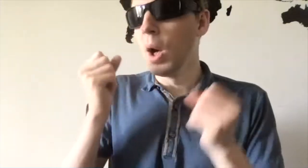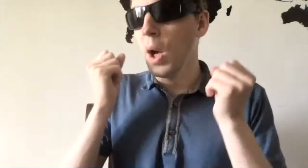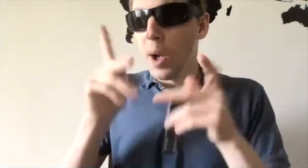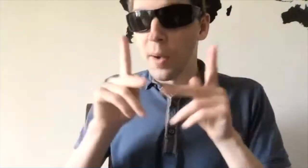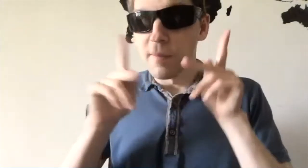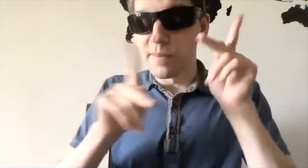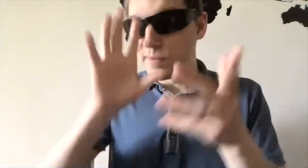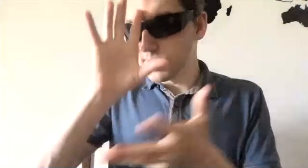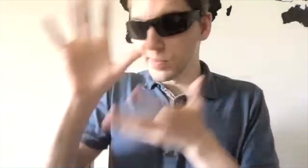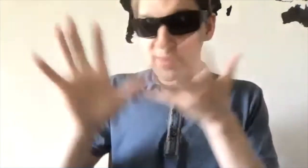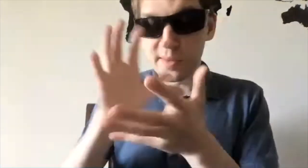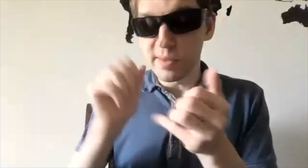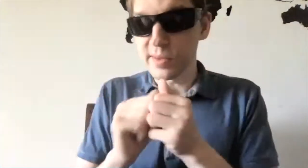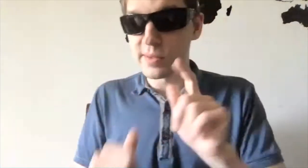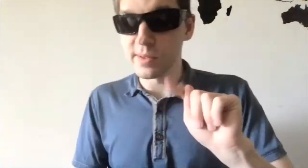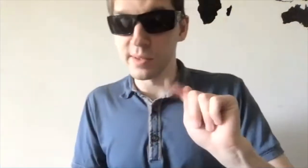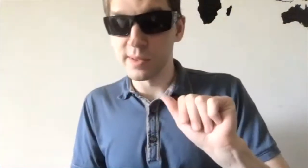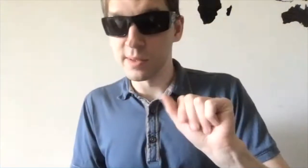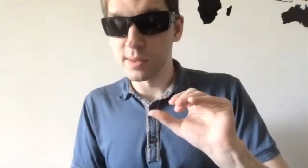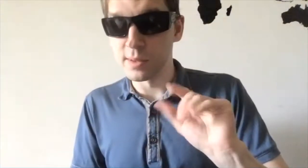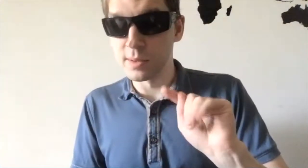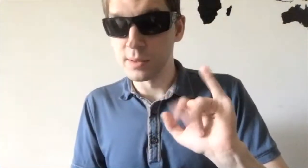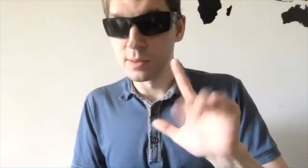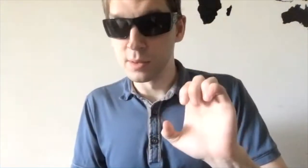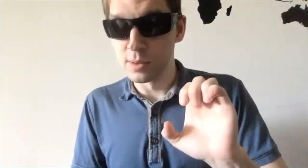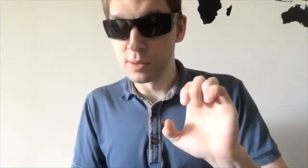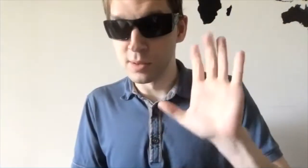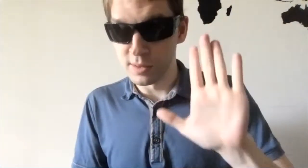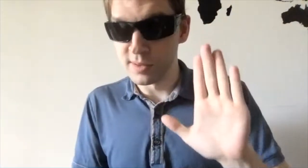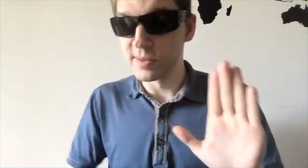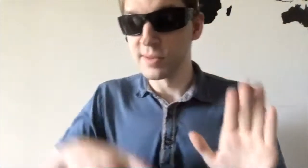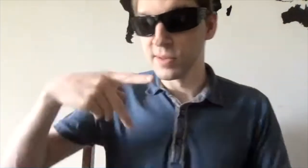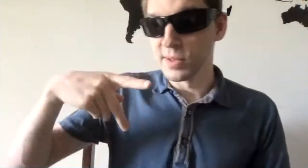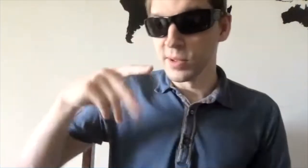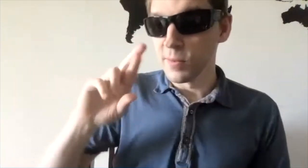(Scott) Yes please do. (Jason) Okay, I can touch on that.